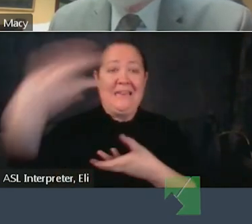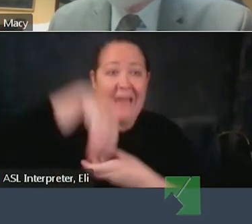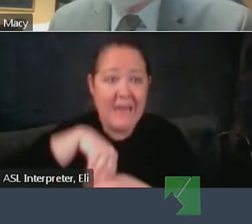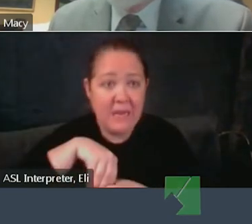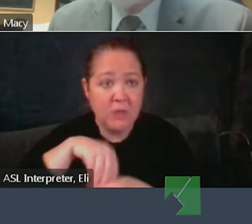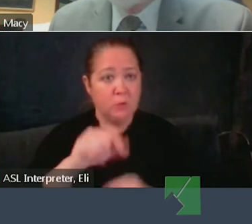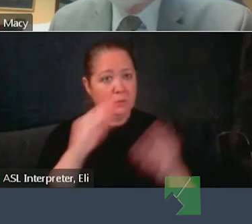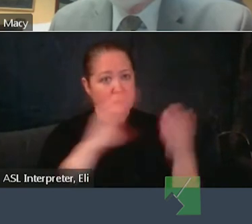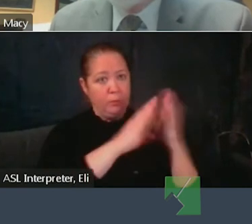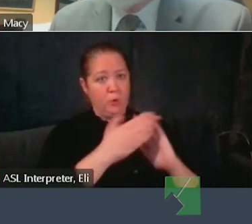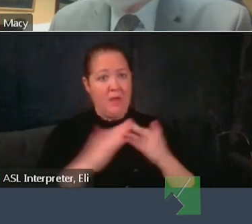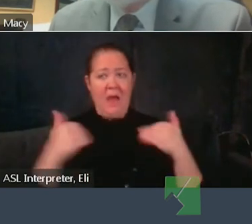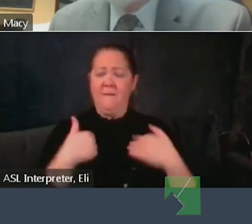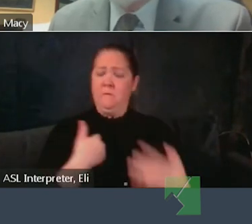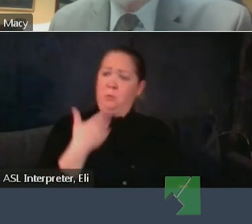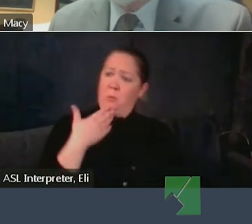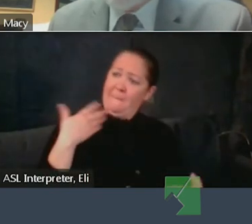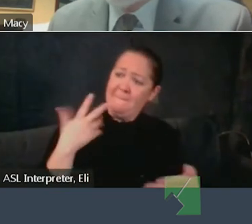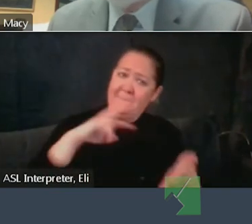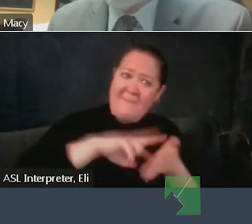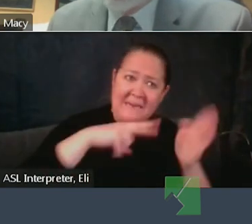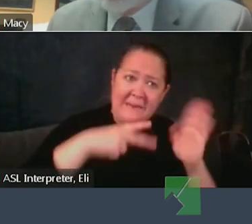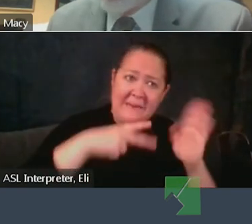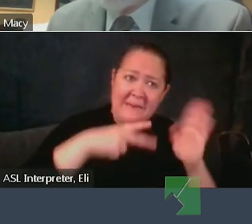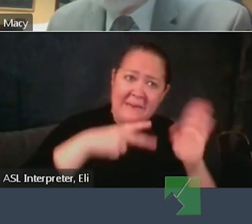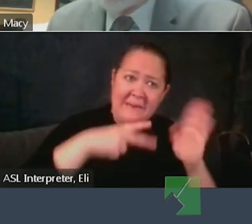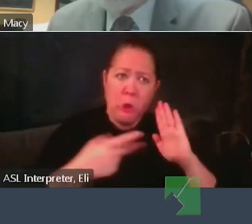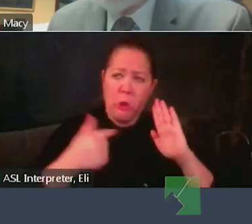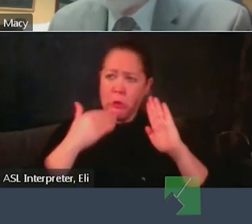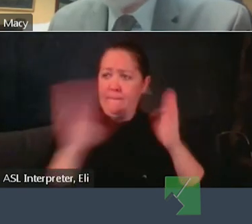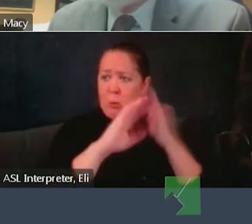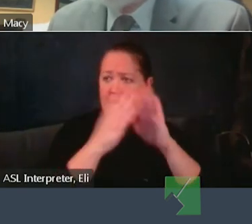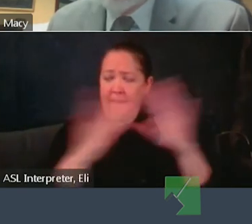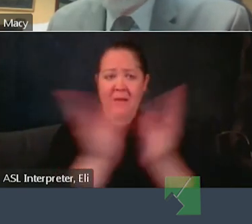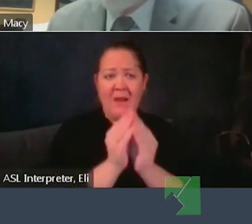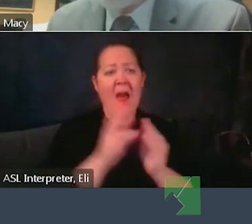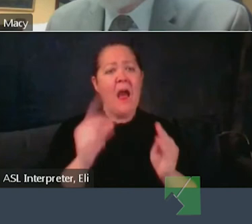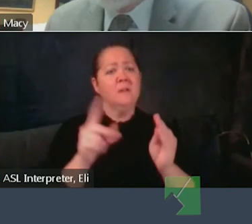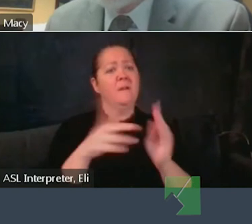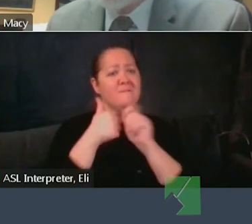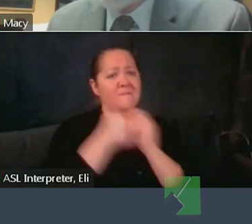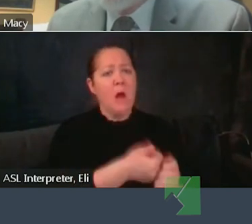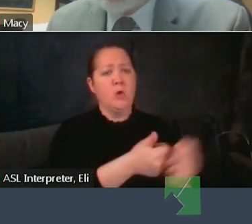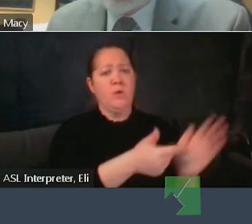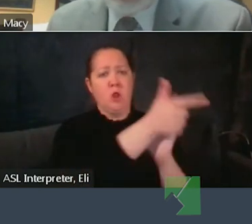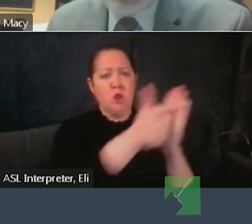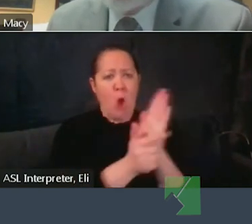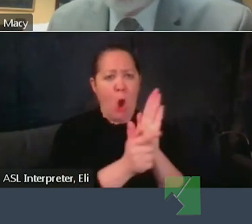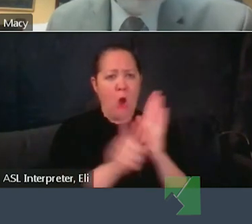input meeting and do it responsibly in accordance with the law. We are is that if you want to reach the merits of the case,